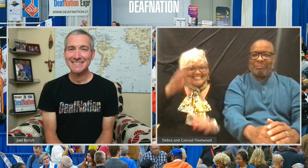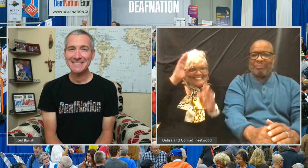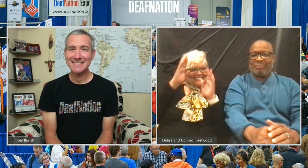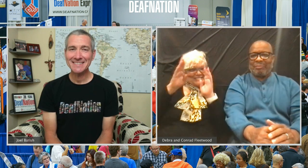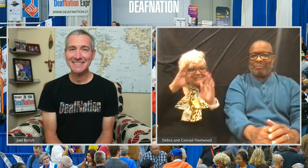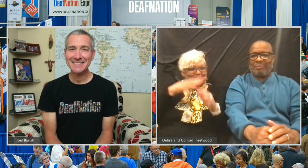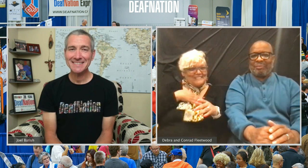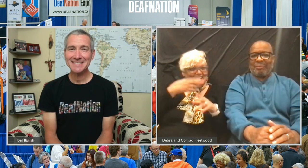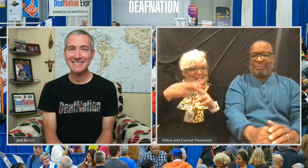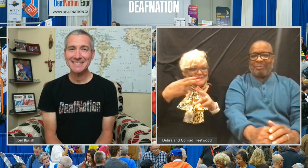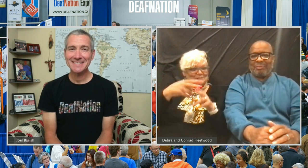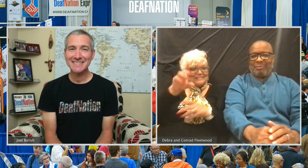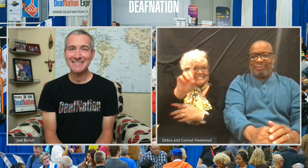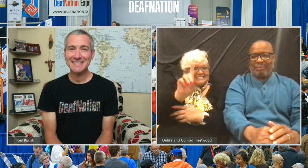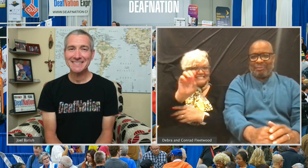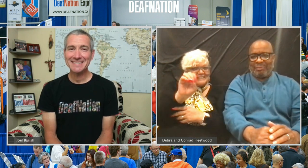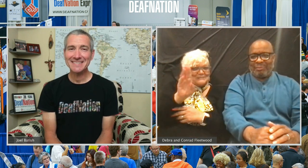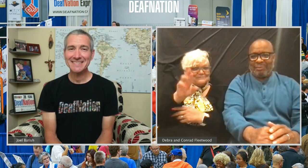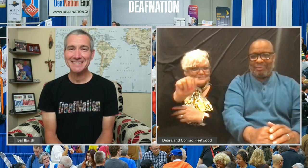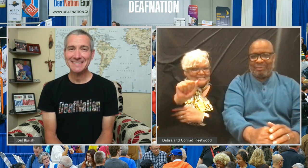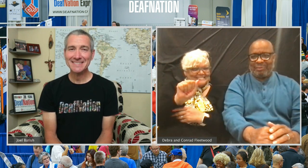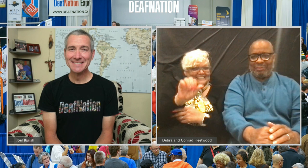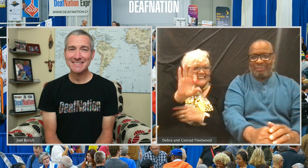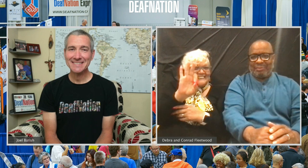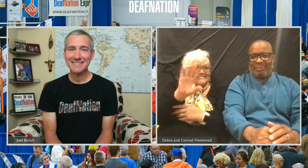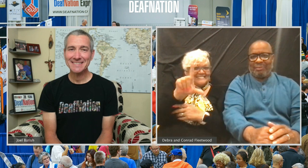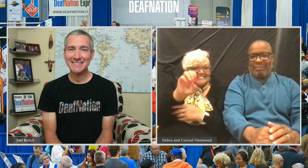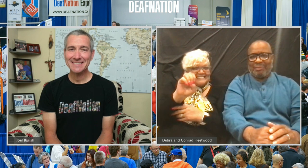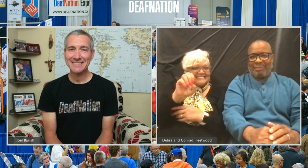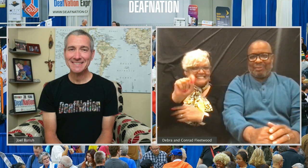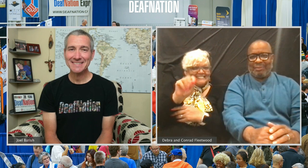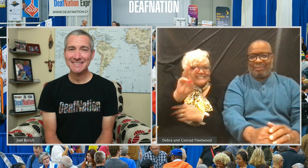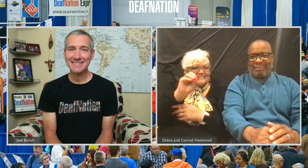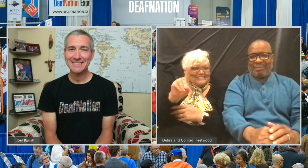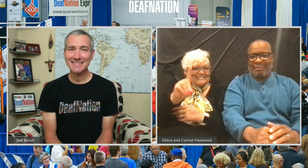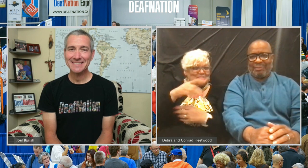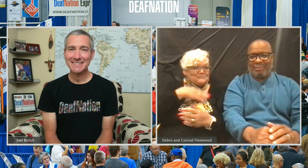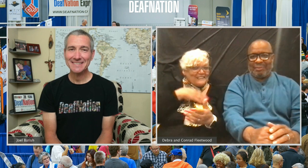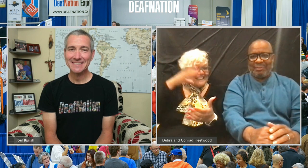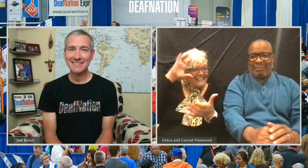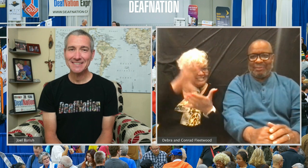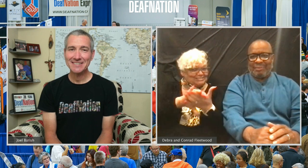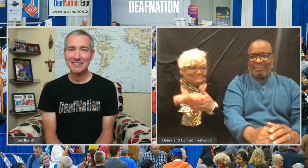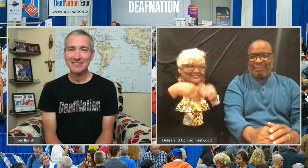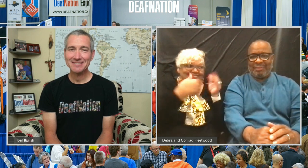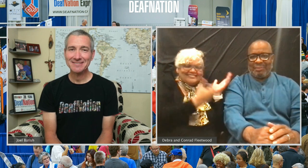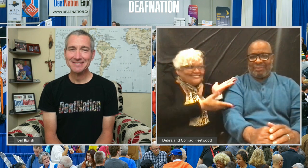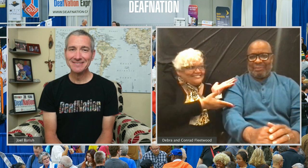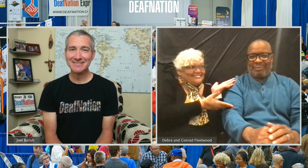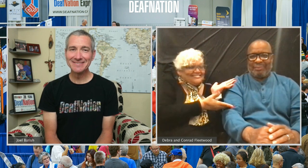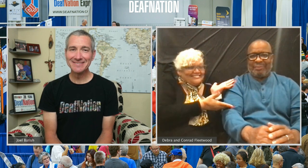Hello, my name is Debra Fleetwood, and this is my husband.